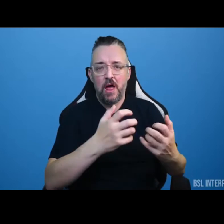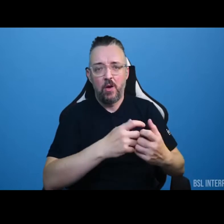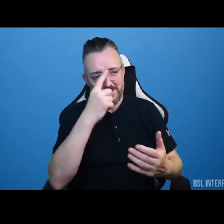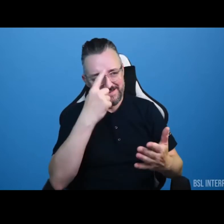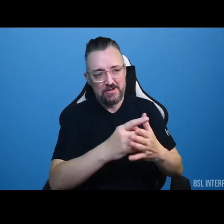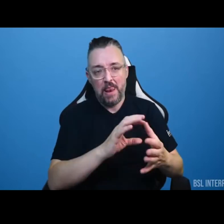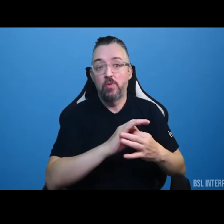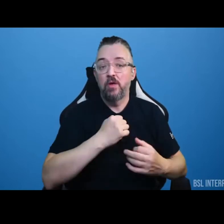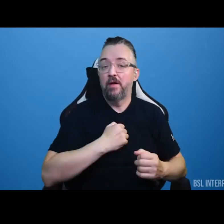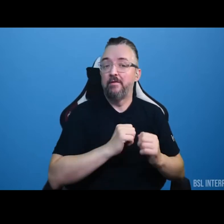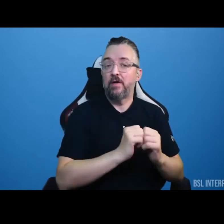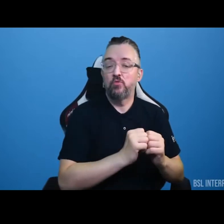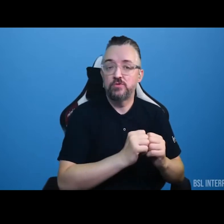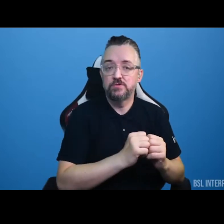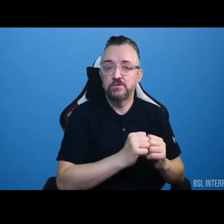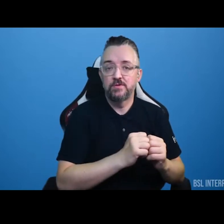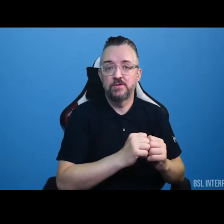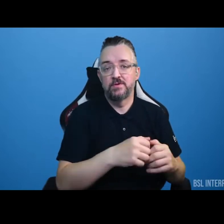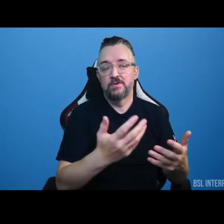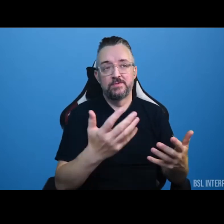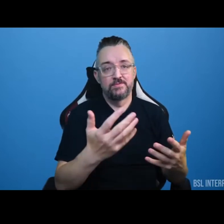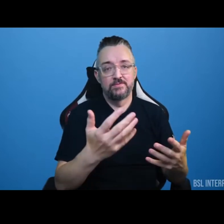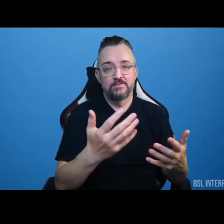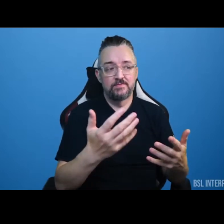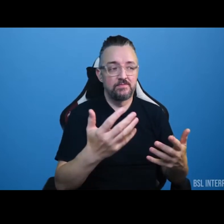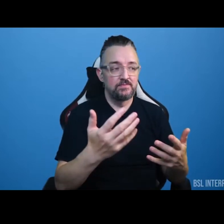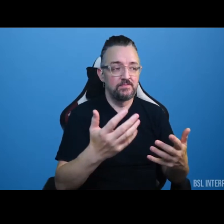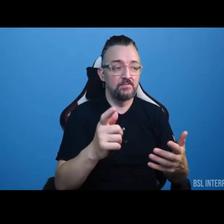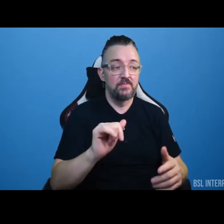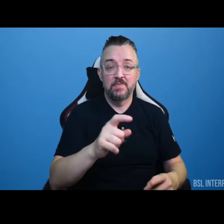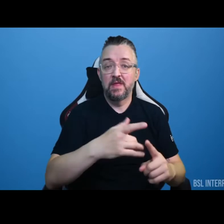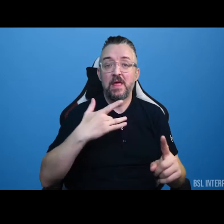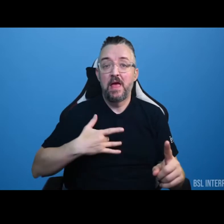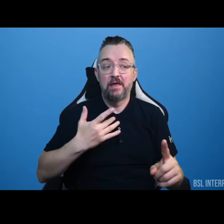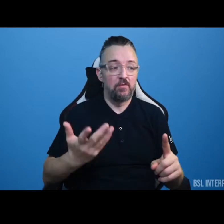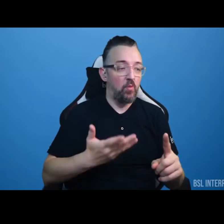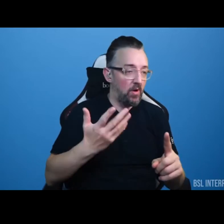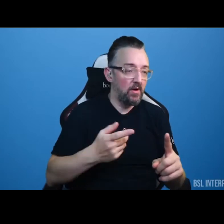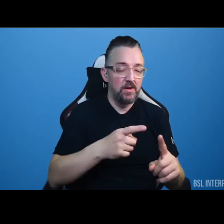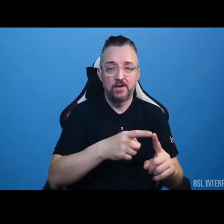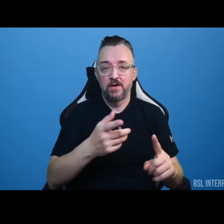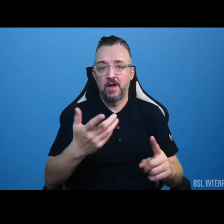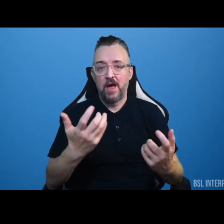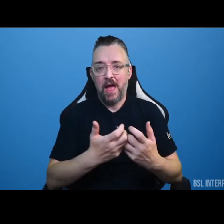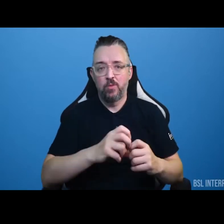Everything from, where are you gonna live? How are you gonna get about? What are you gonna eat?